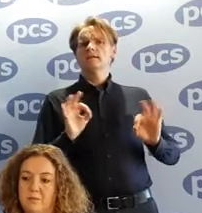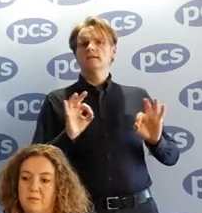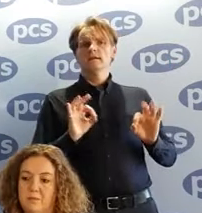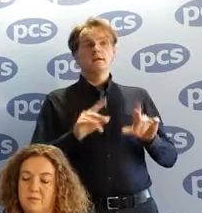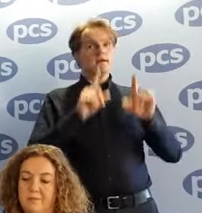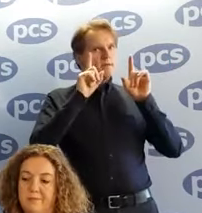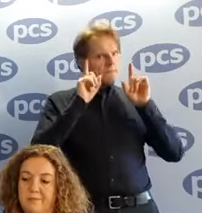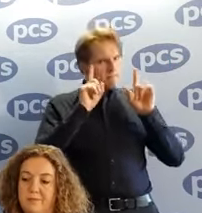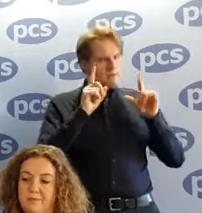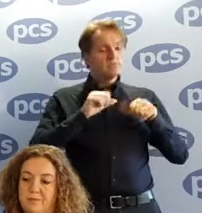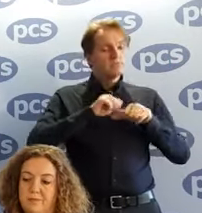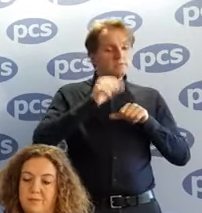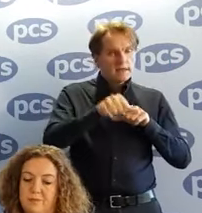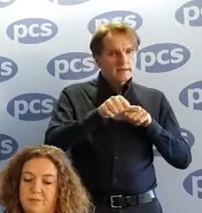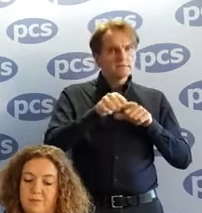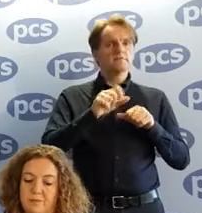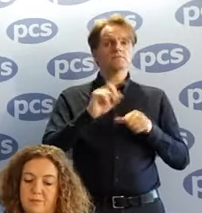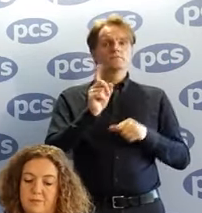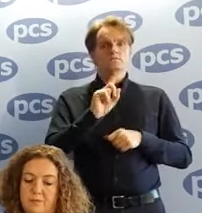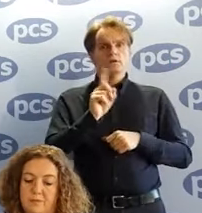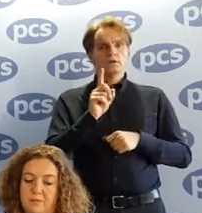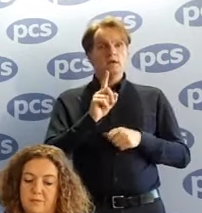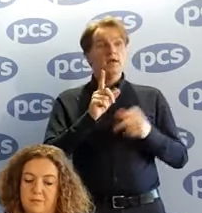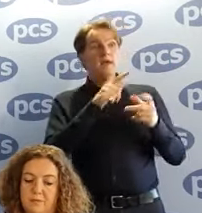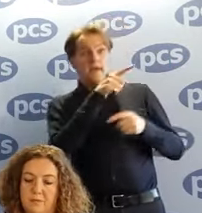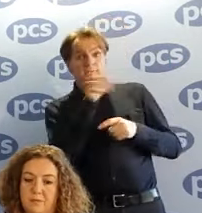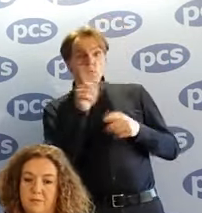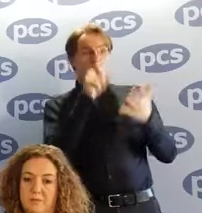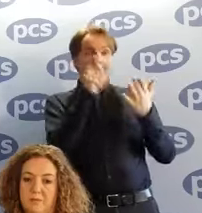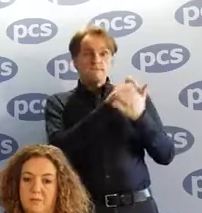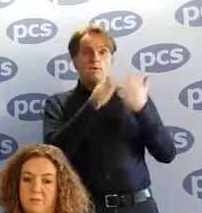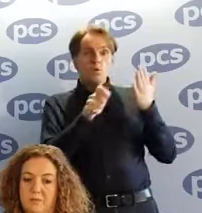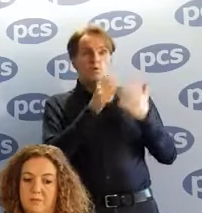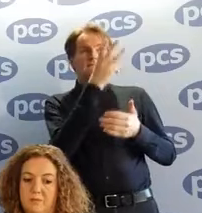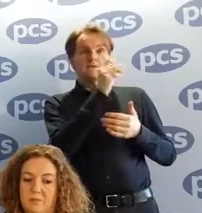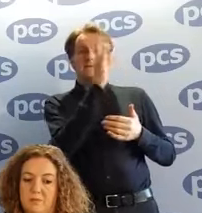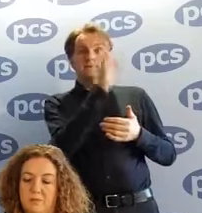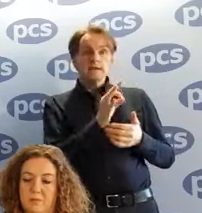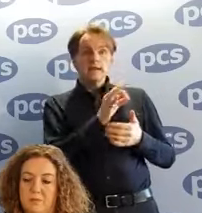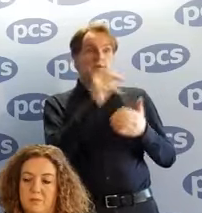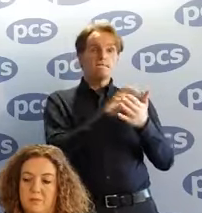before is if members give us the mandate we will be consulting with representatives